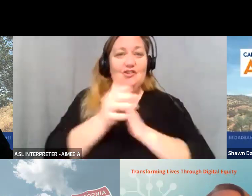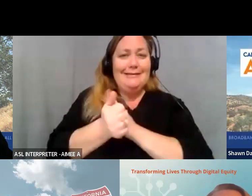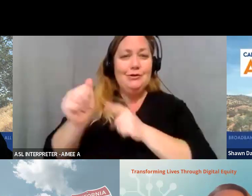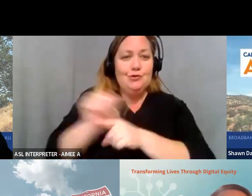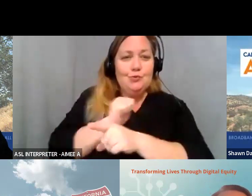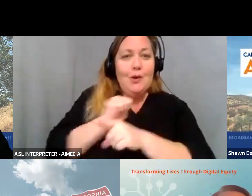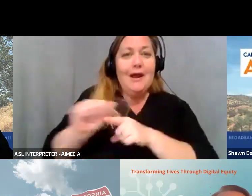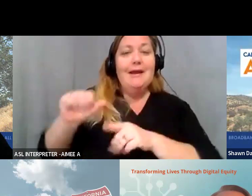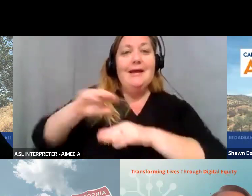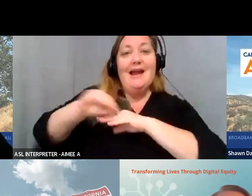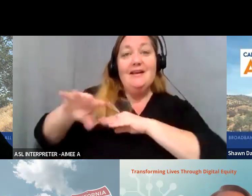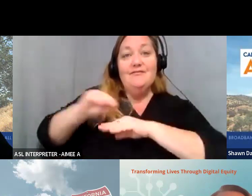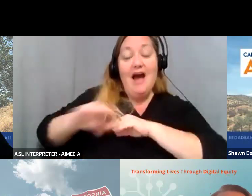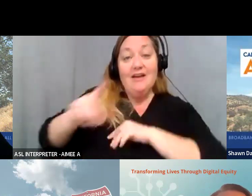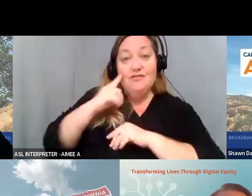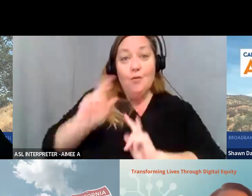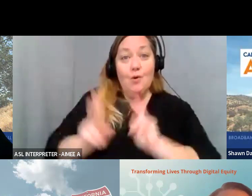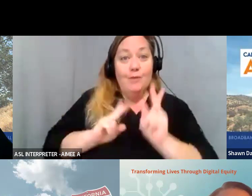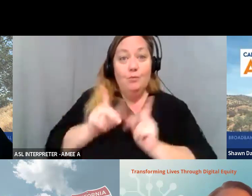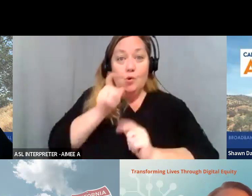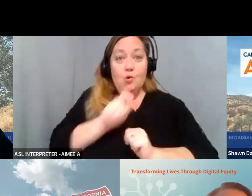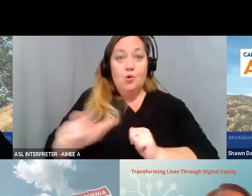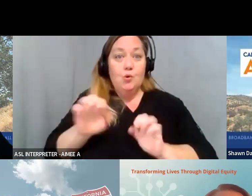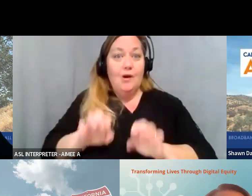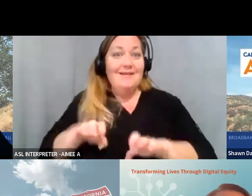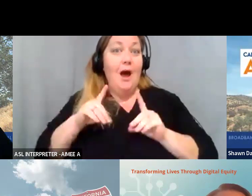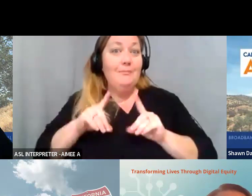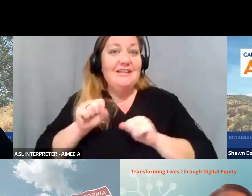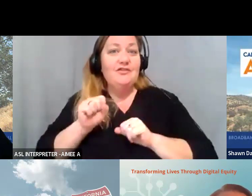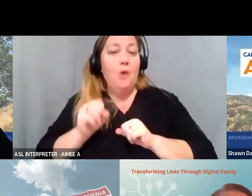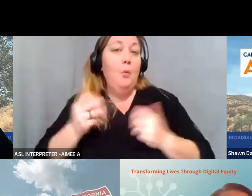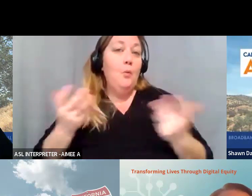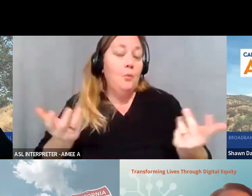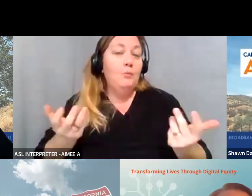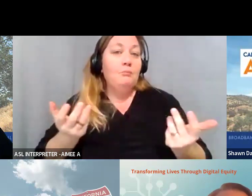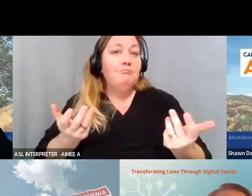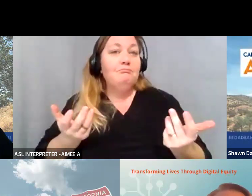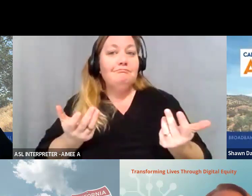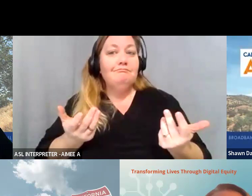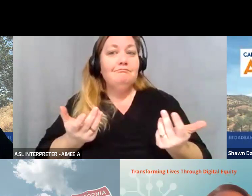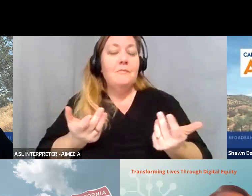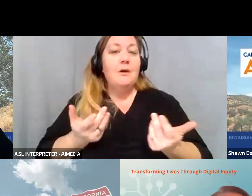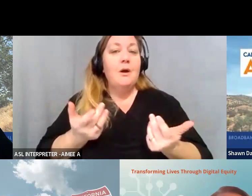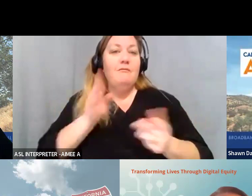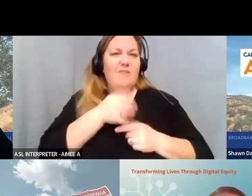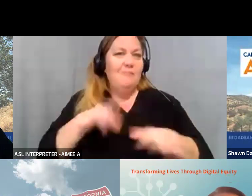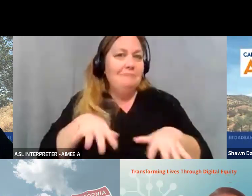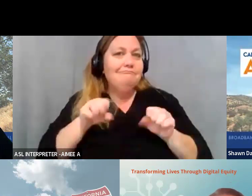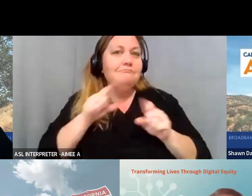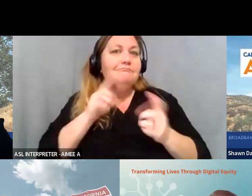advice for folks who are adopting so for broadband adoption. So we are seeing, how can we fit into